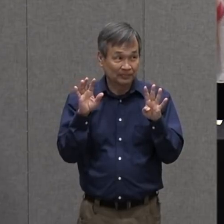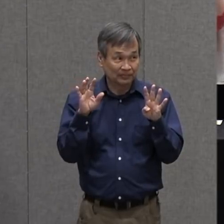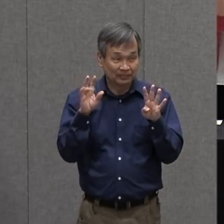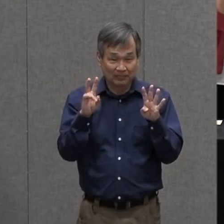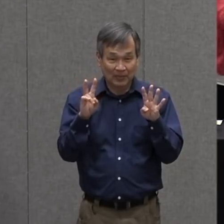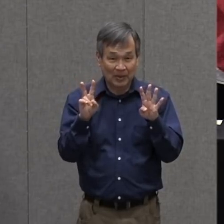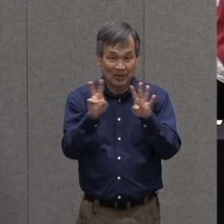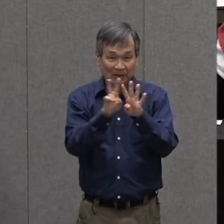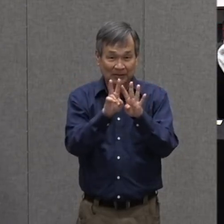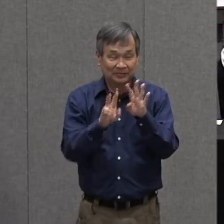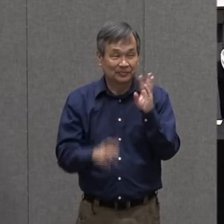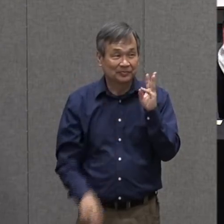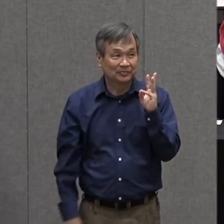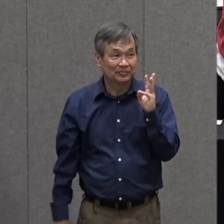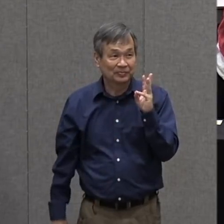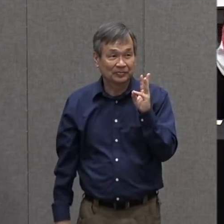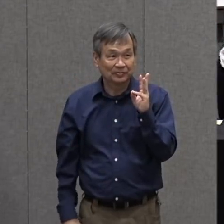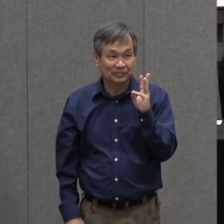two, so four plus two is six.